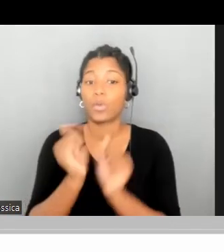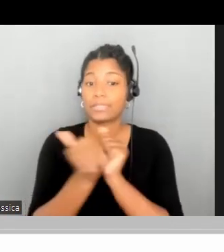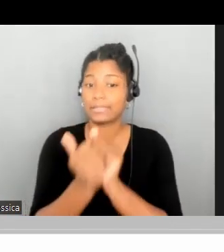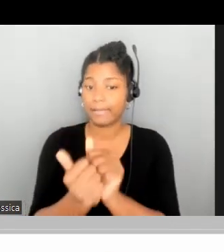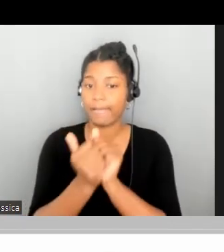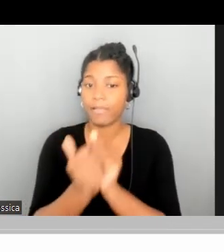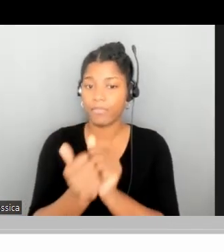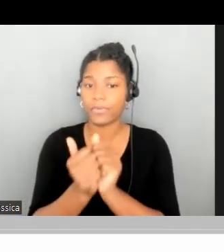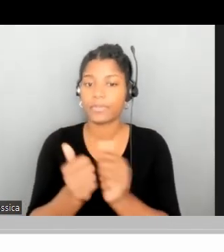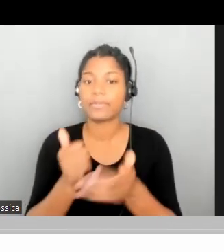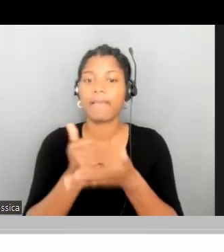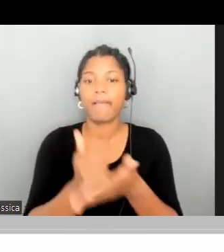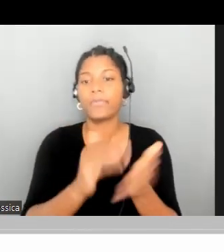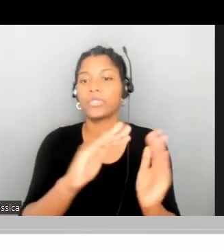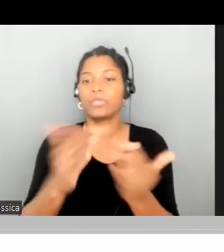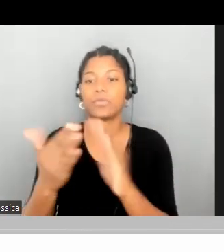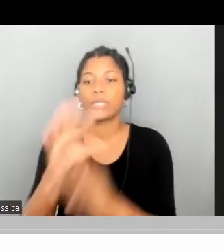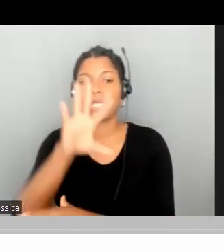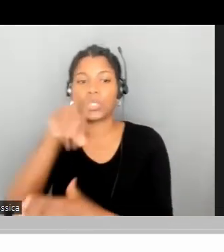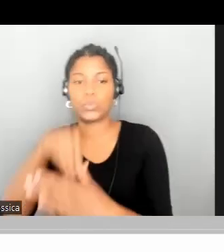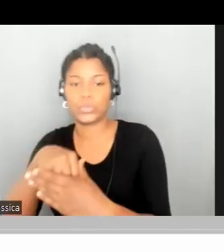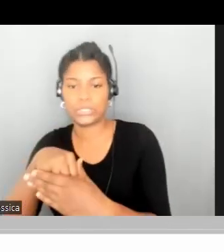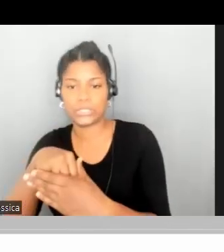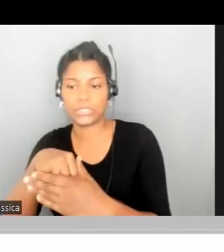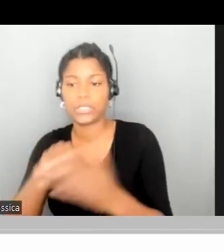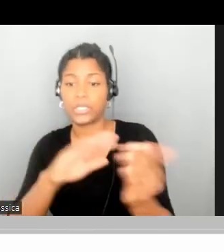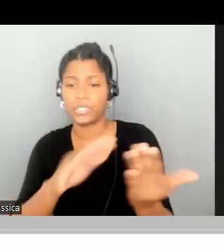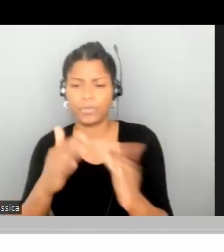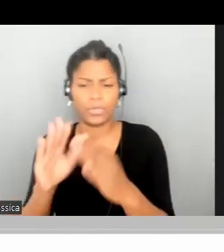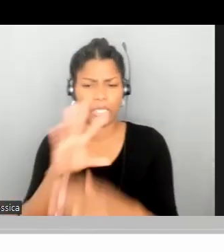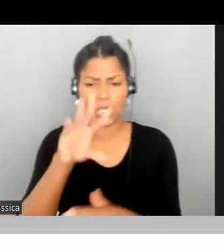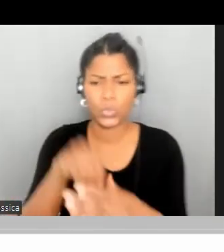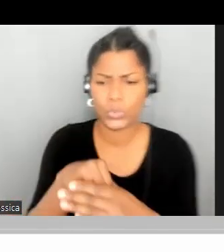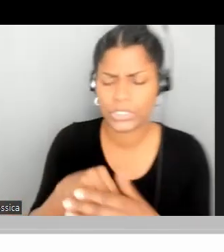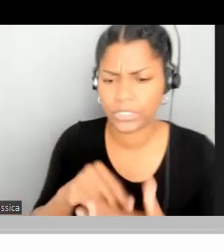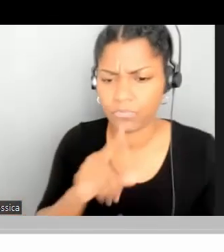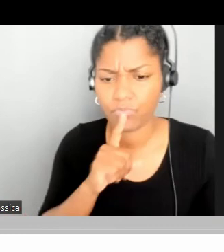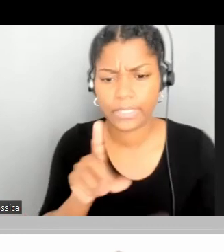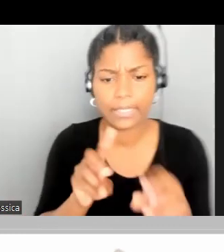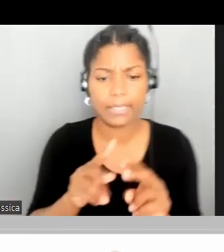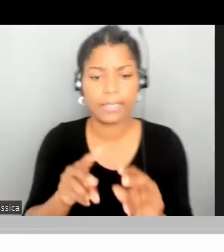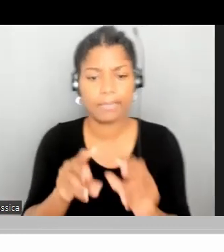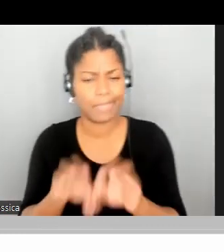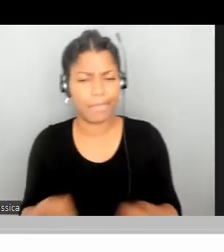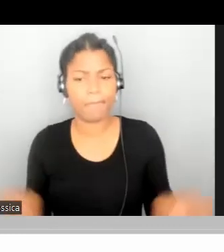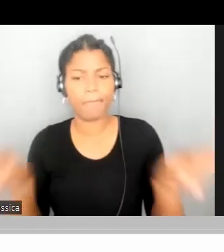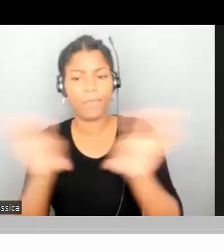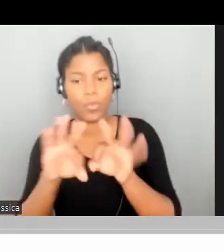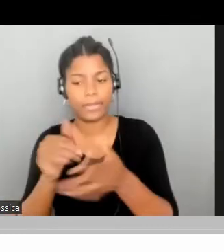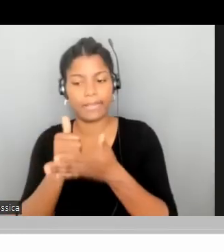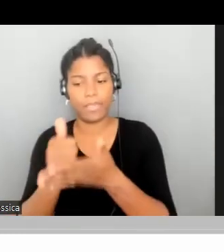inclusion. It is so vital and important to housing stability.